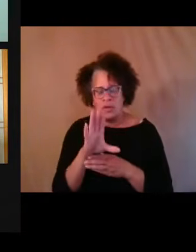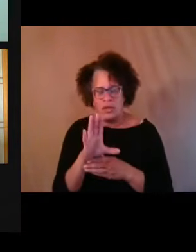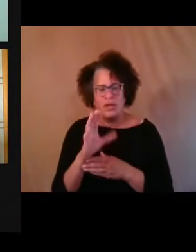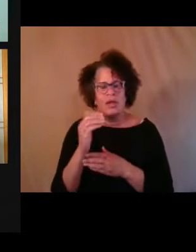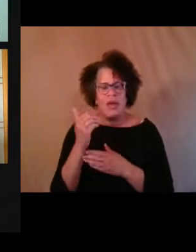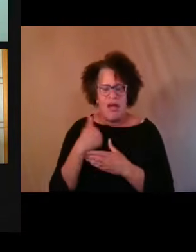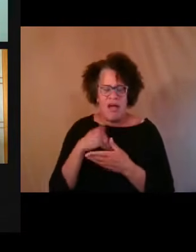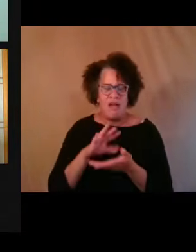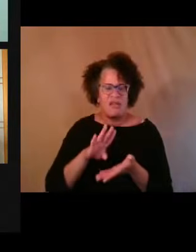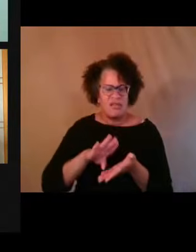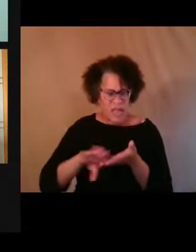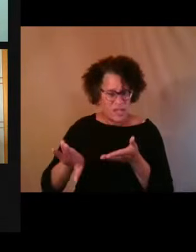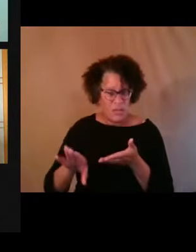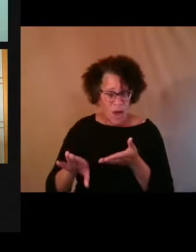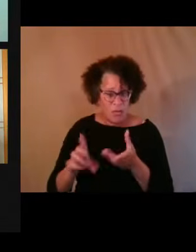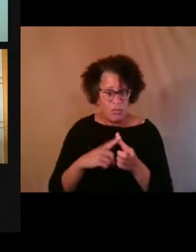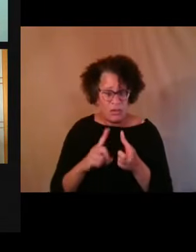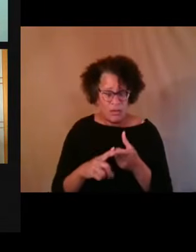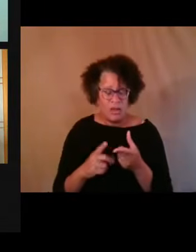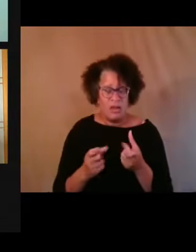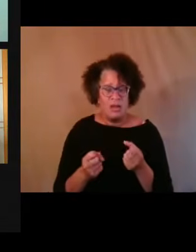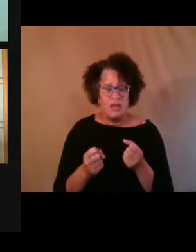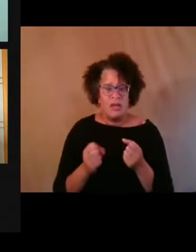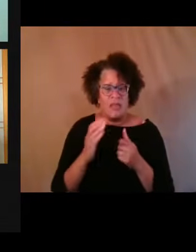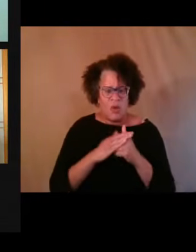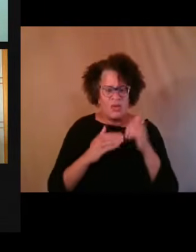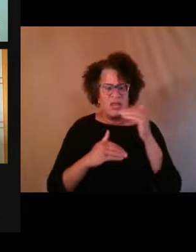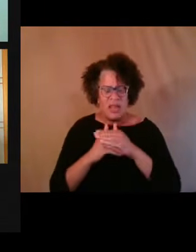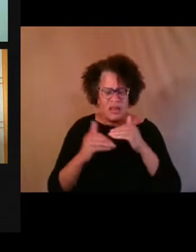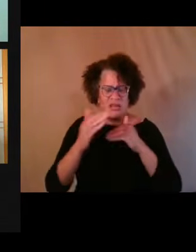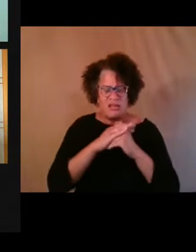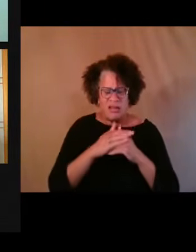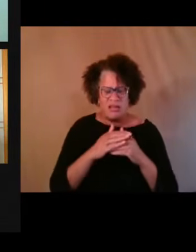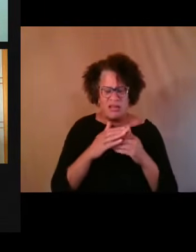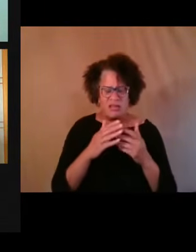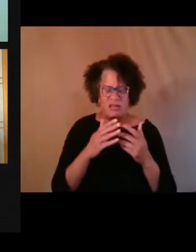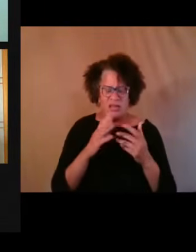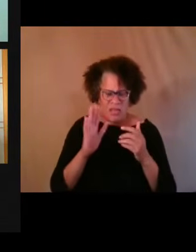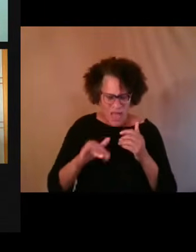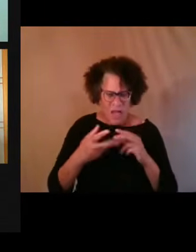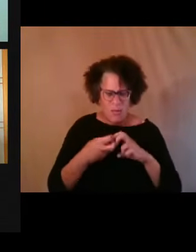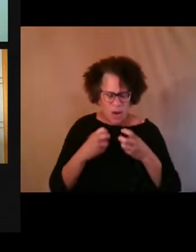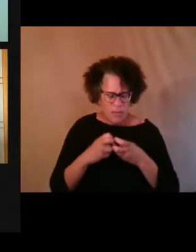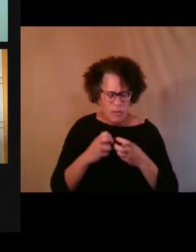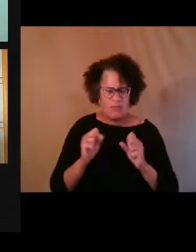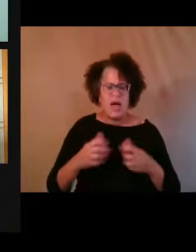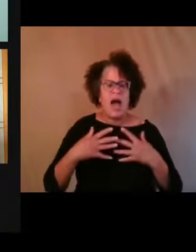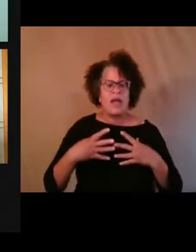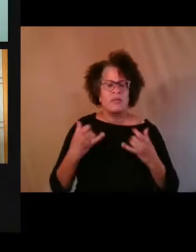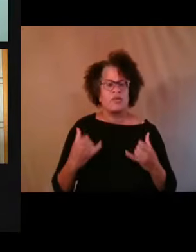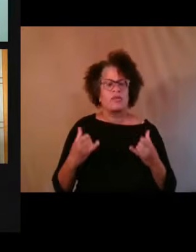And so the multilayers of that keeps me, "Okay, I can breathe today and I can rest today,